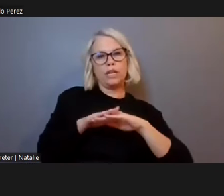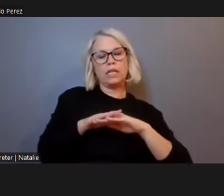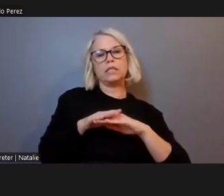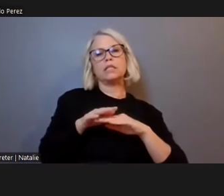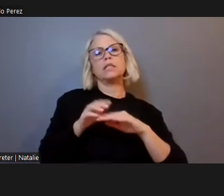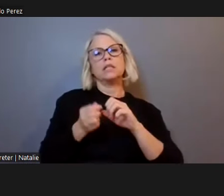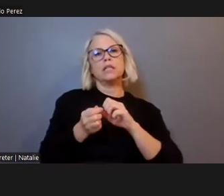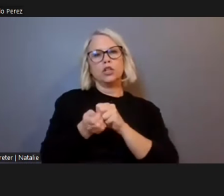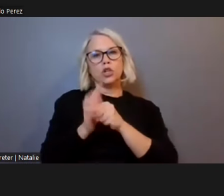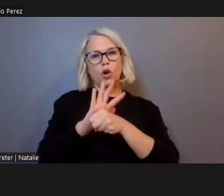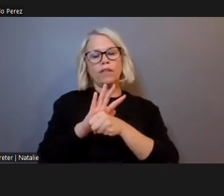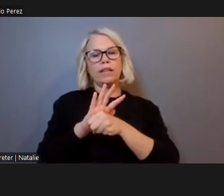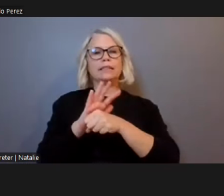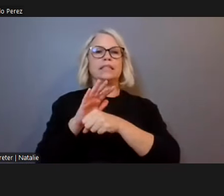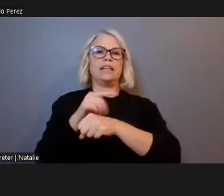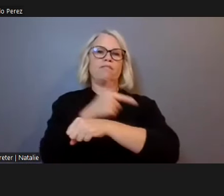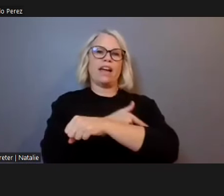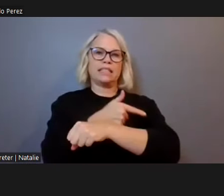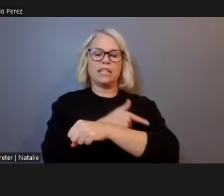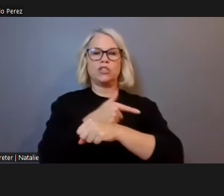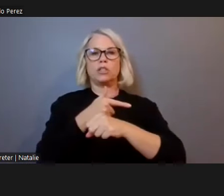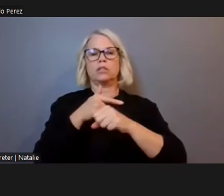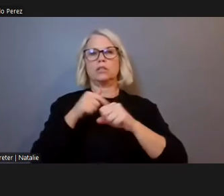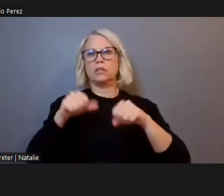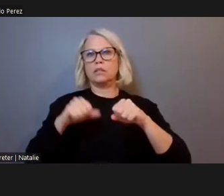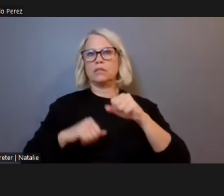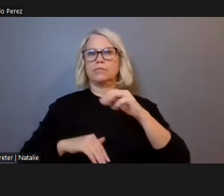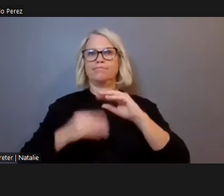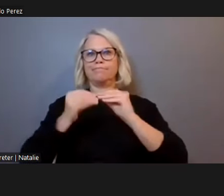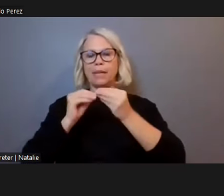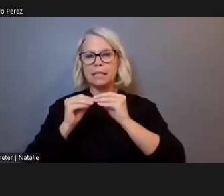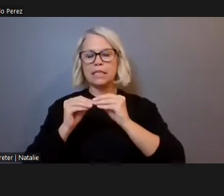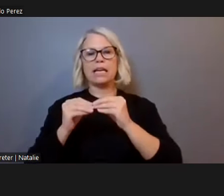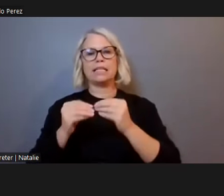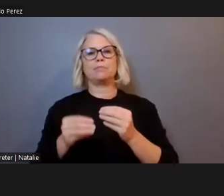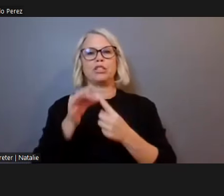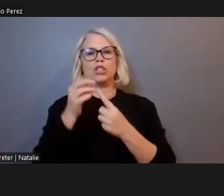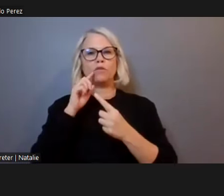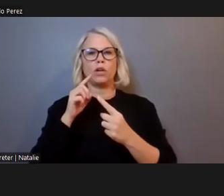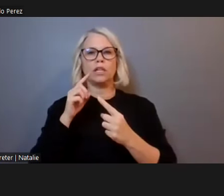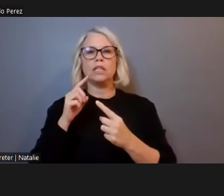capacities, especially among high-risk or underserved populations, ensure equitable